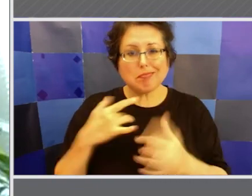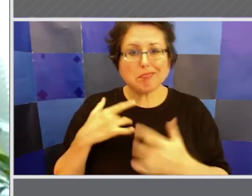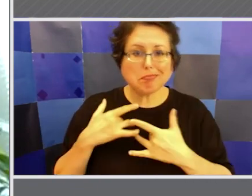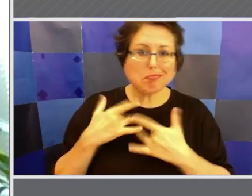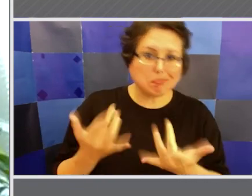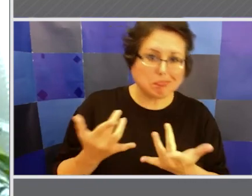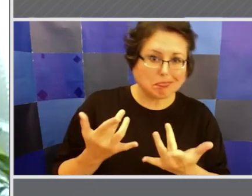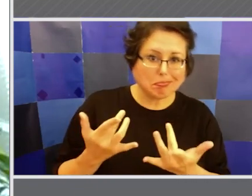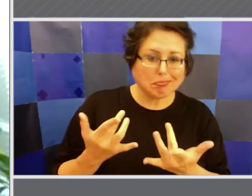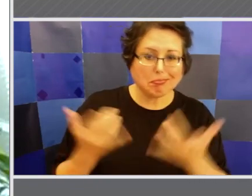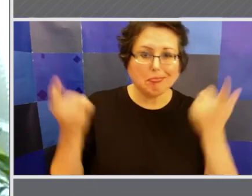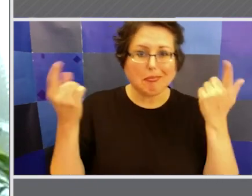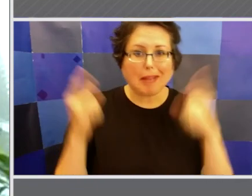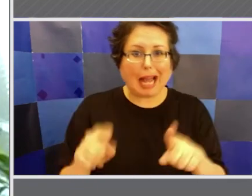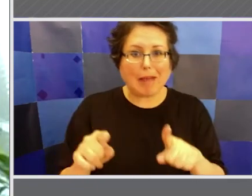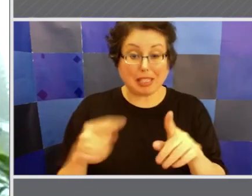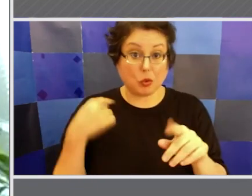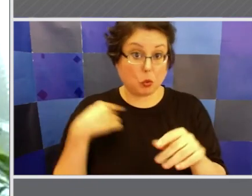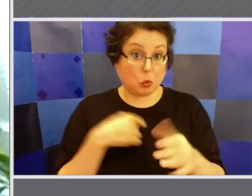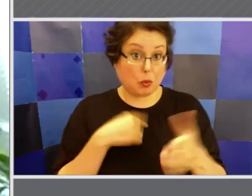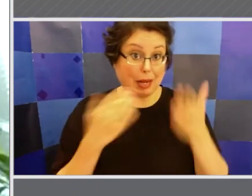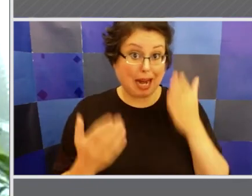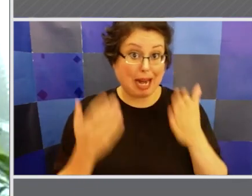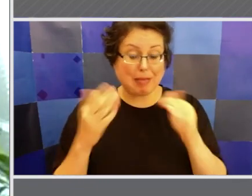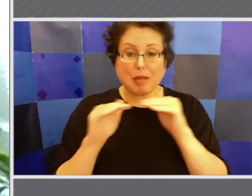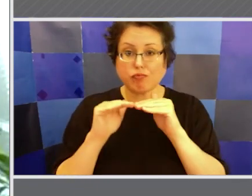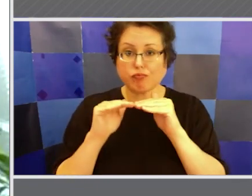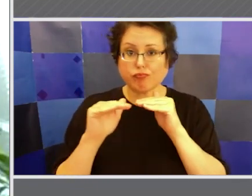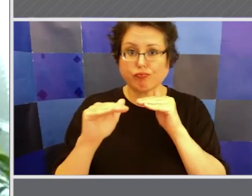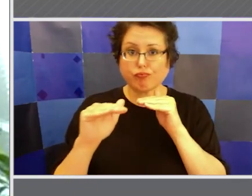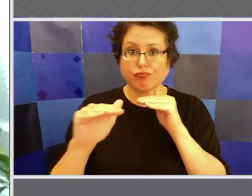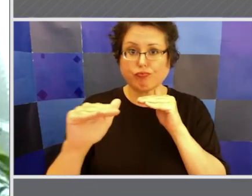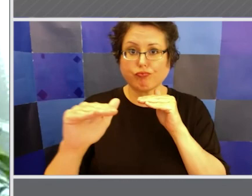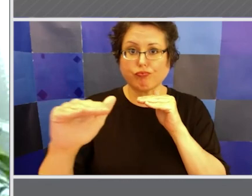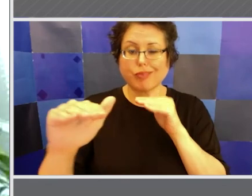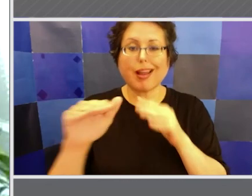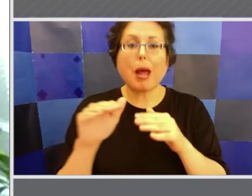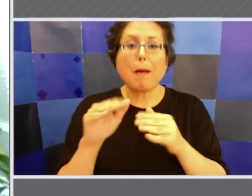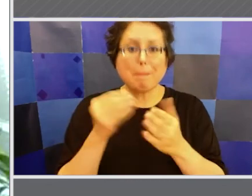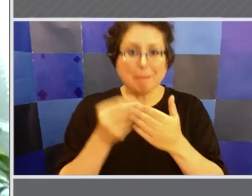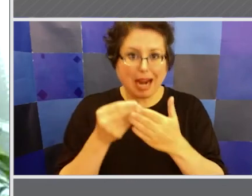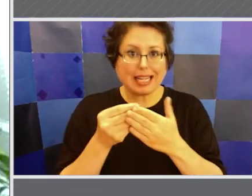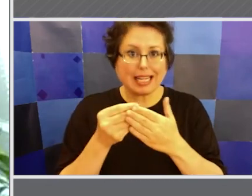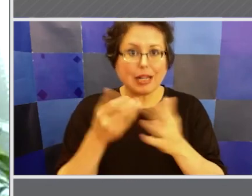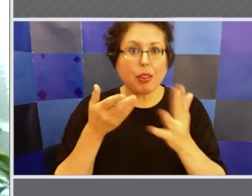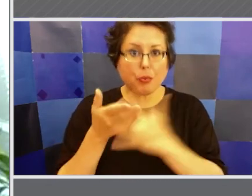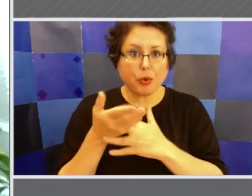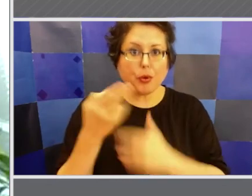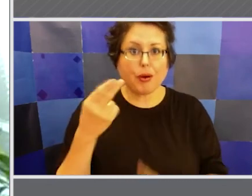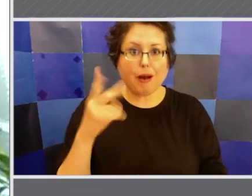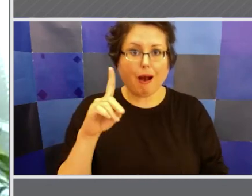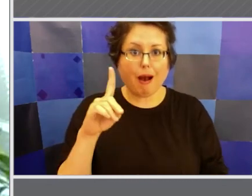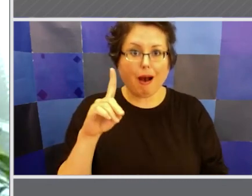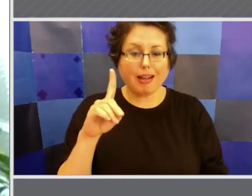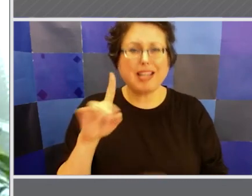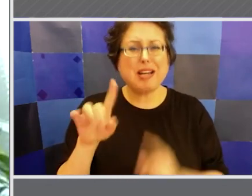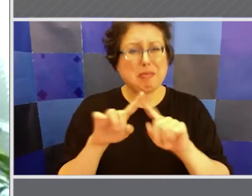where we may be getting kind of a static amount of, you know, absolute dollar amount for our headphones, but over time it's been eroded by inflation.